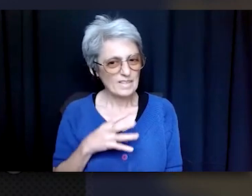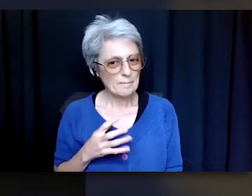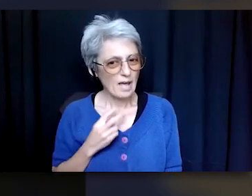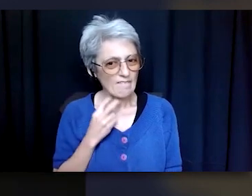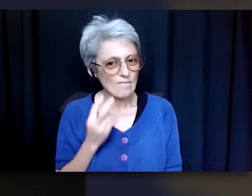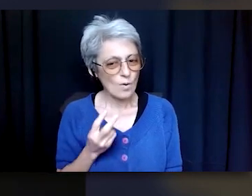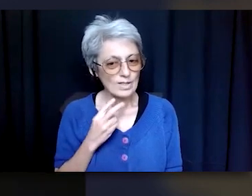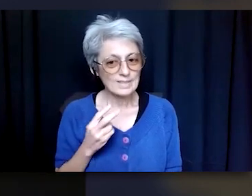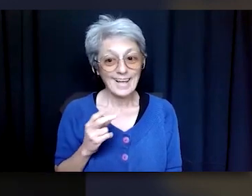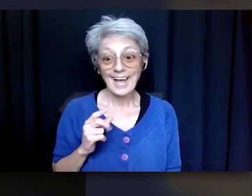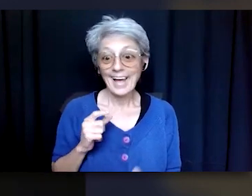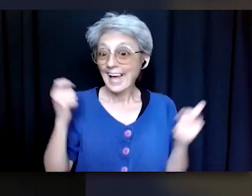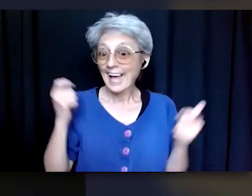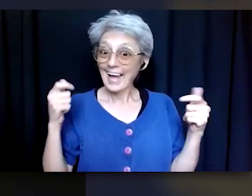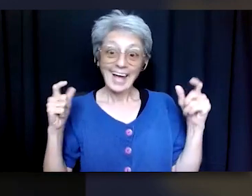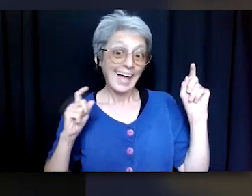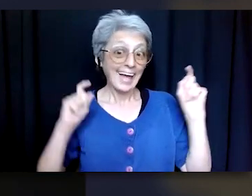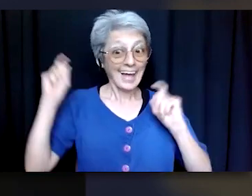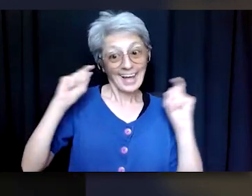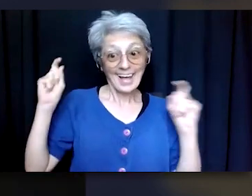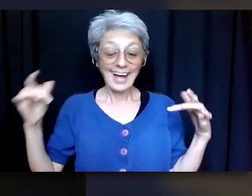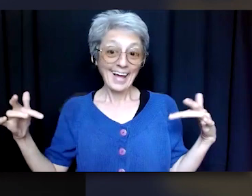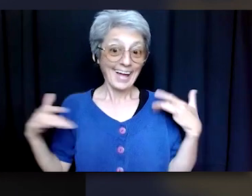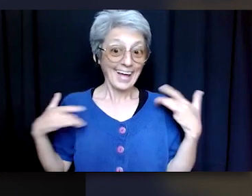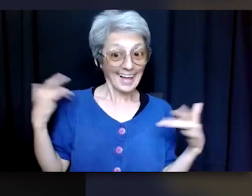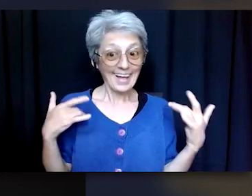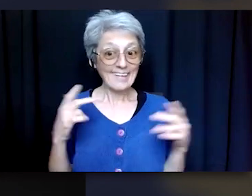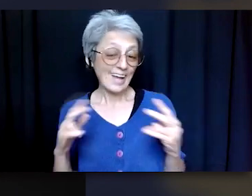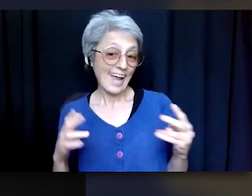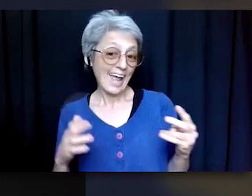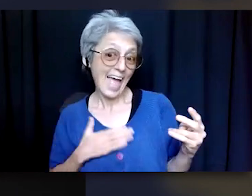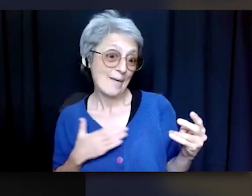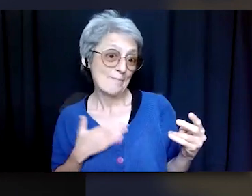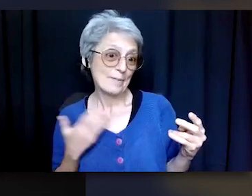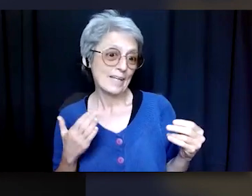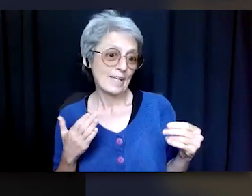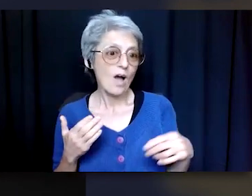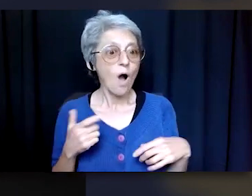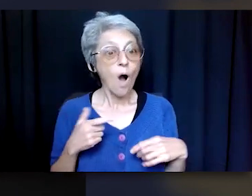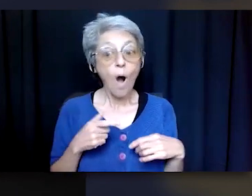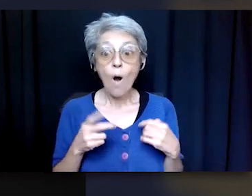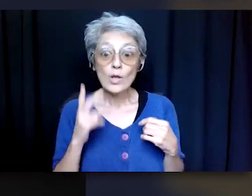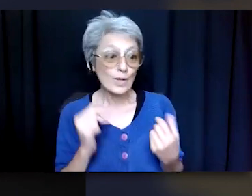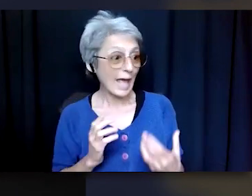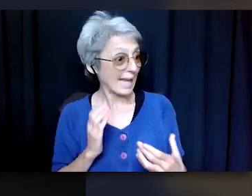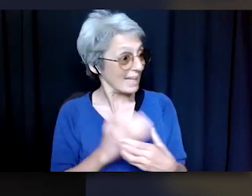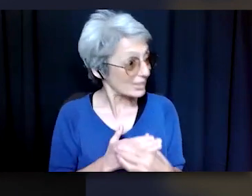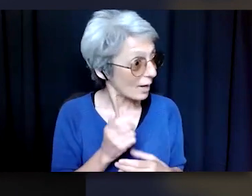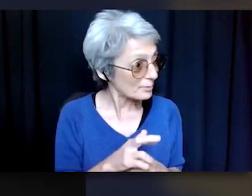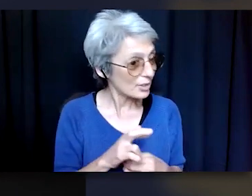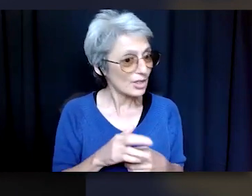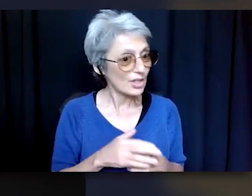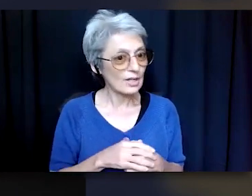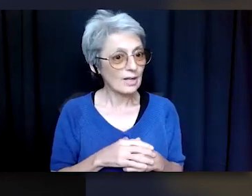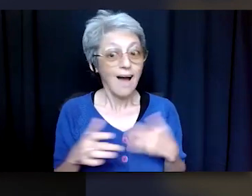and one of the videos is even about, "Look, you can interrupt her." And I worry about a world